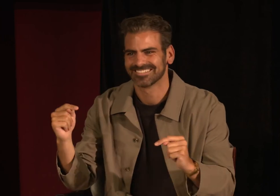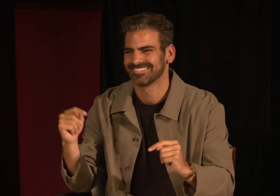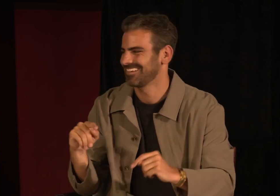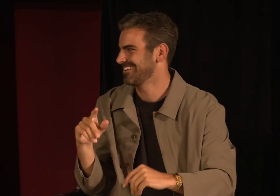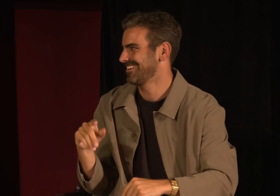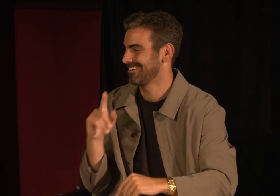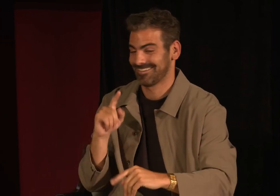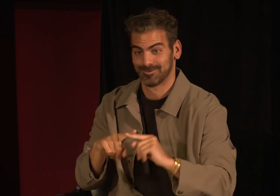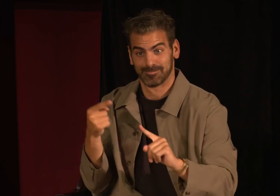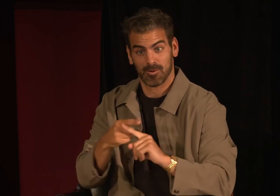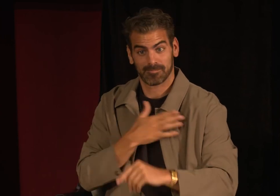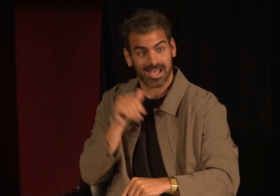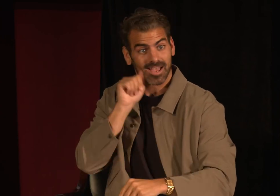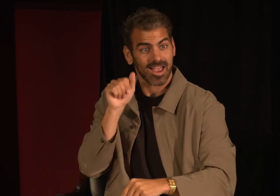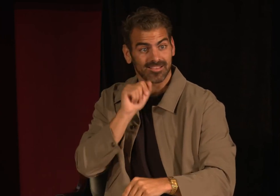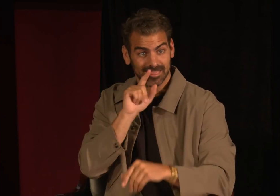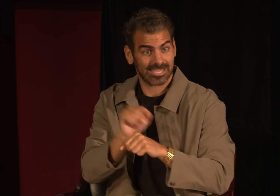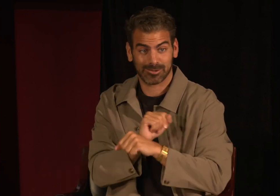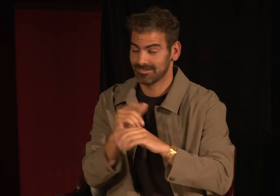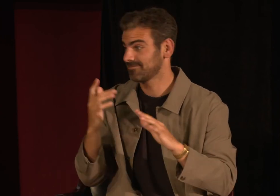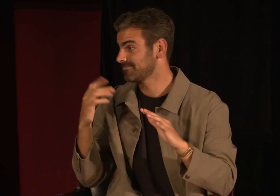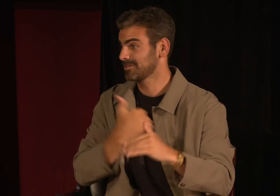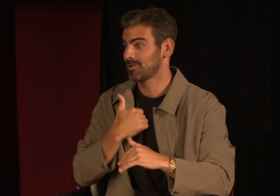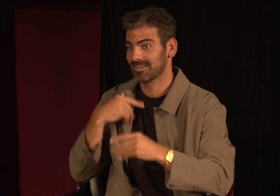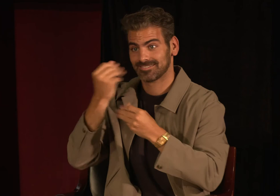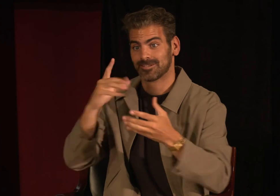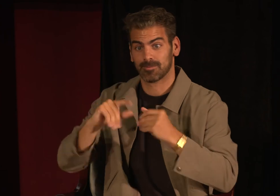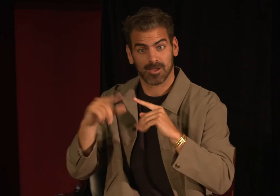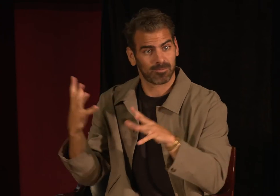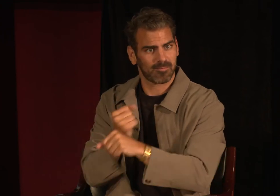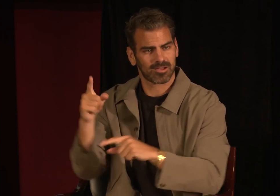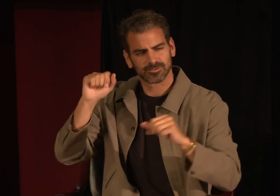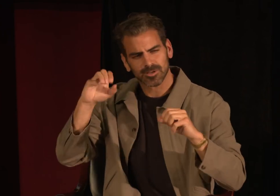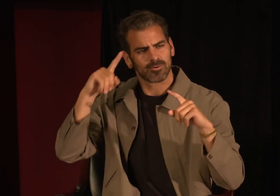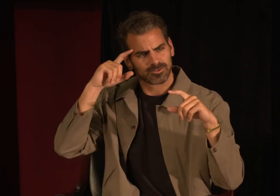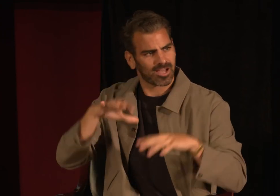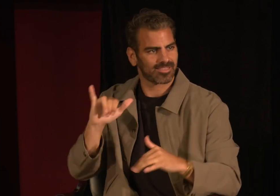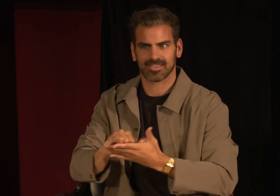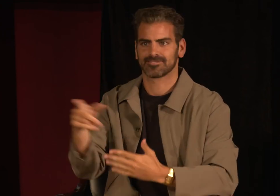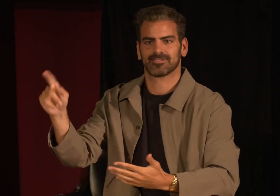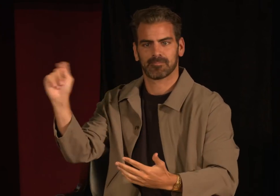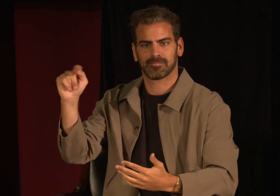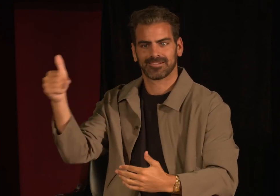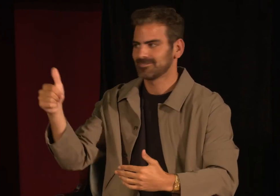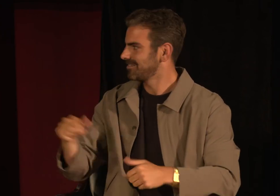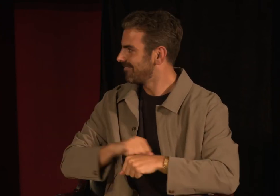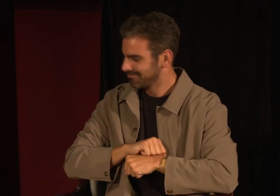And then when they found out that I won, they were like, what? But it was great. Yeah, I felt like, sorry, I couldn't tell you, but the